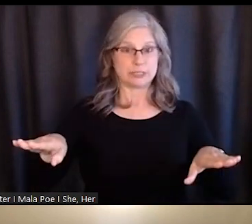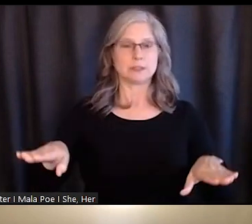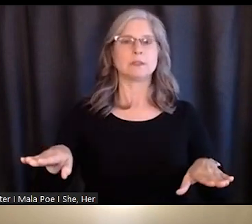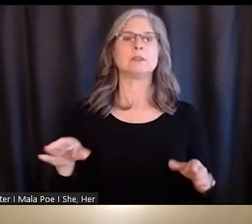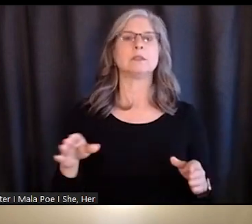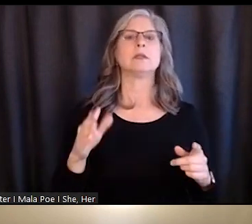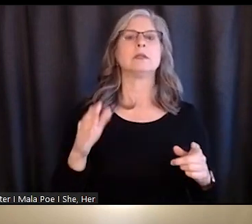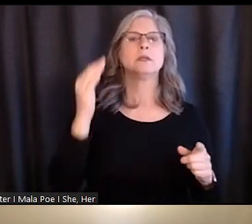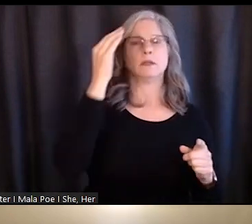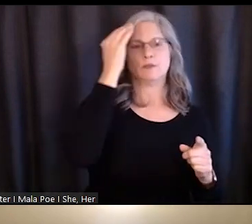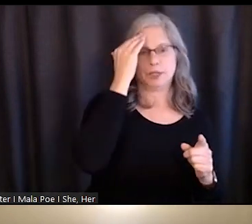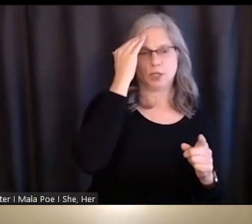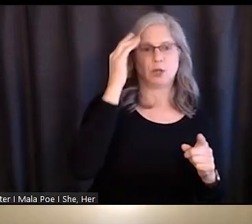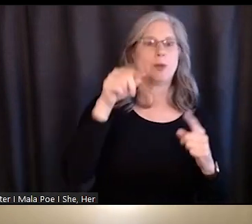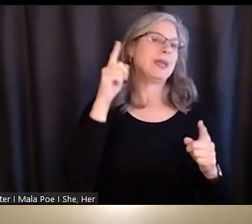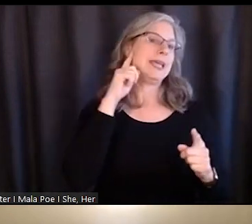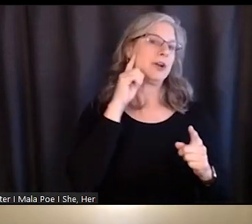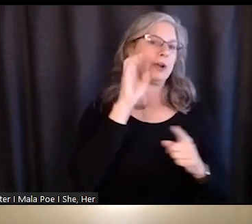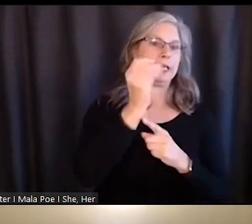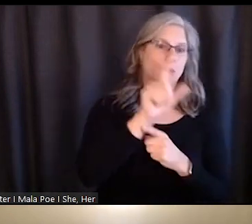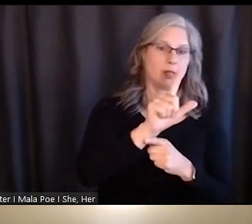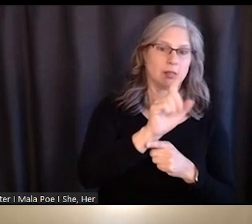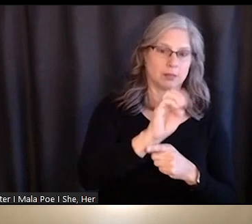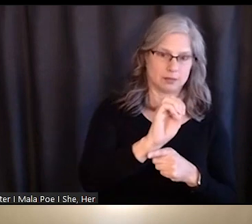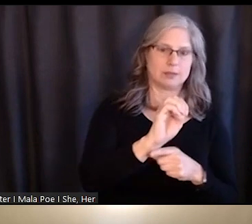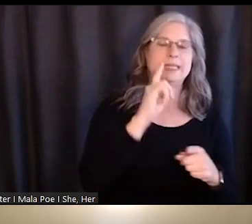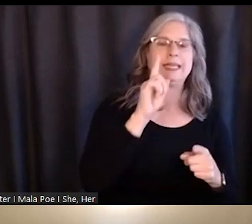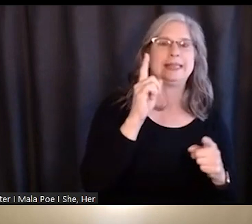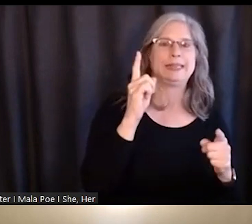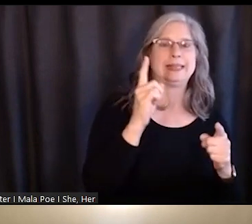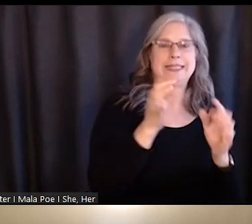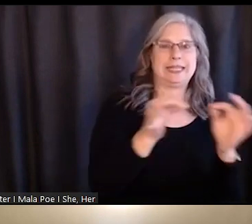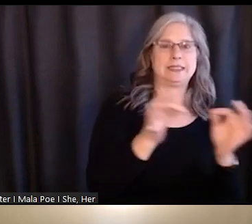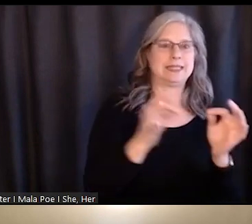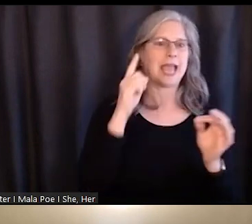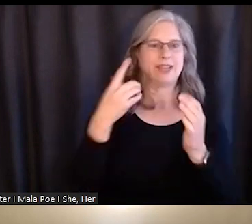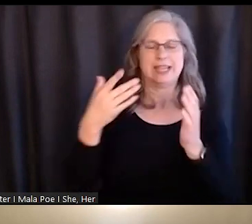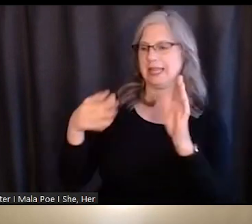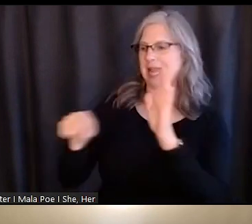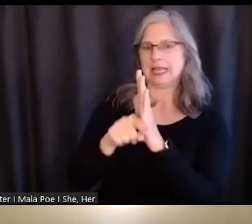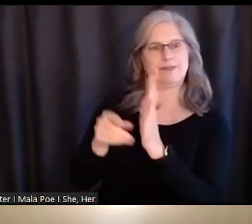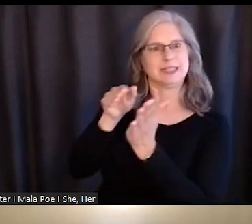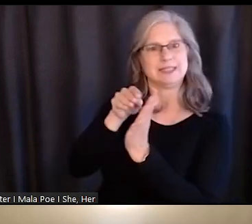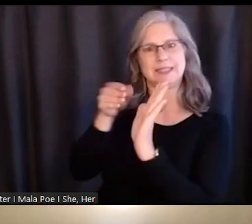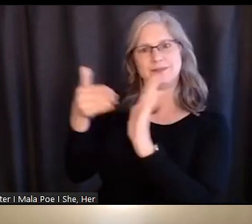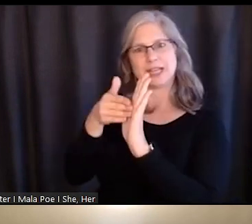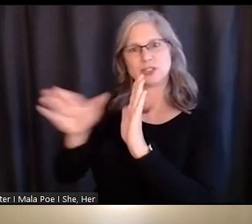So this is when they hit 'eagle' after it being in the sentence, they have this negative deflection in relation to the baseline which is the green line.